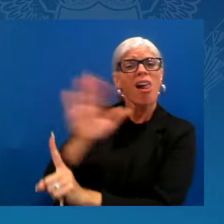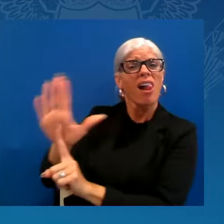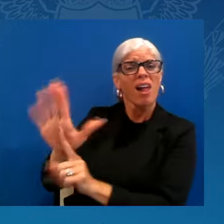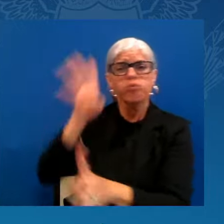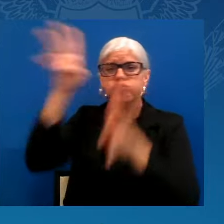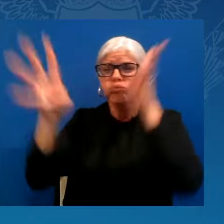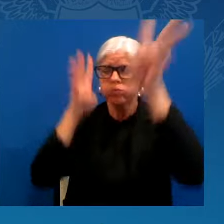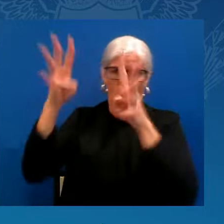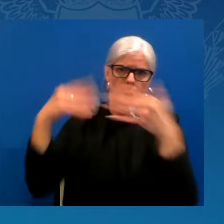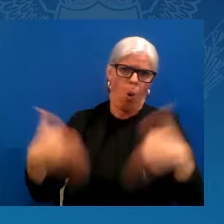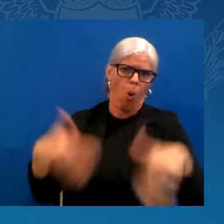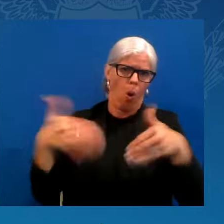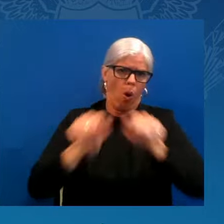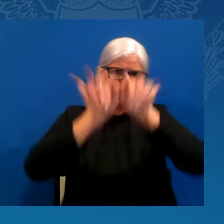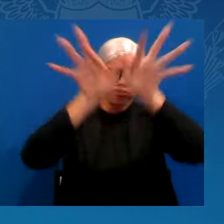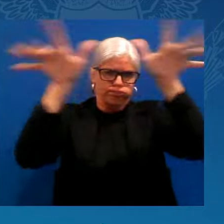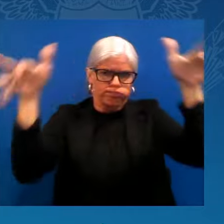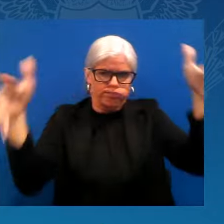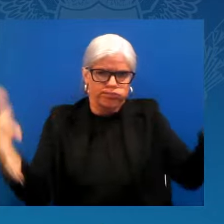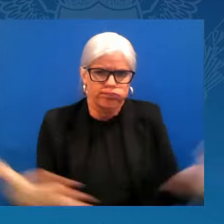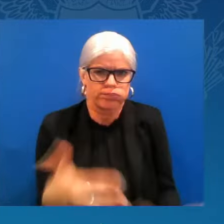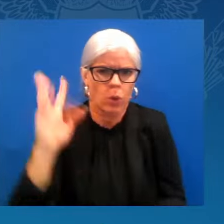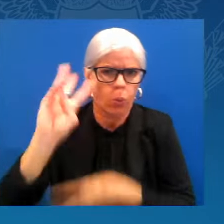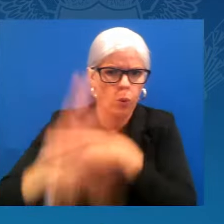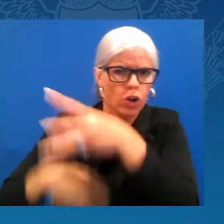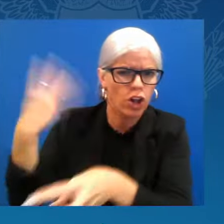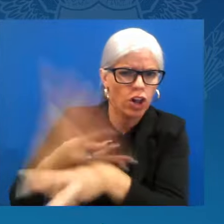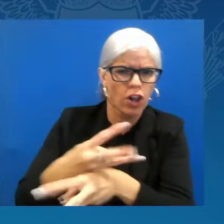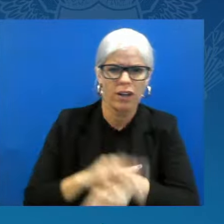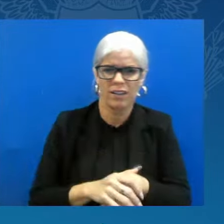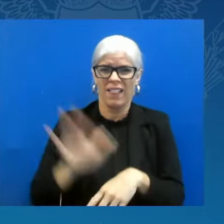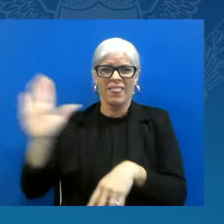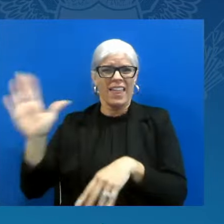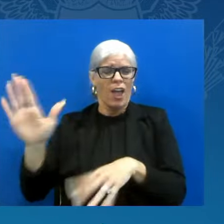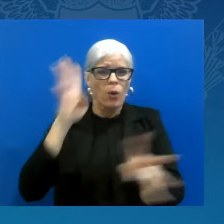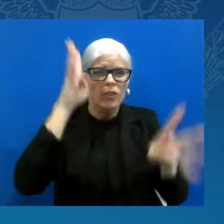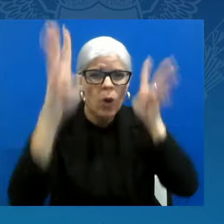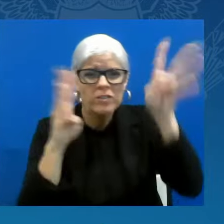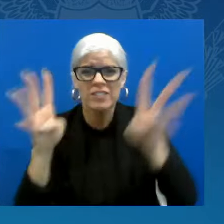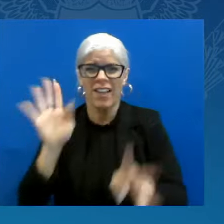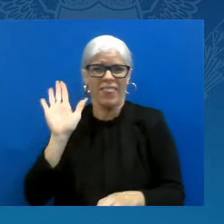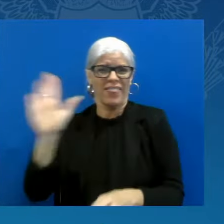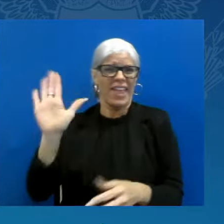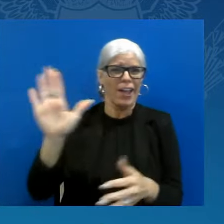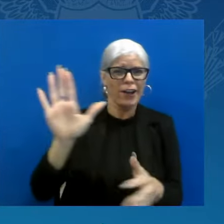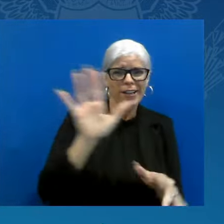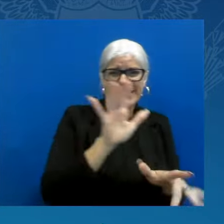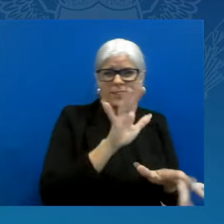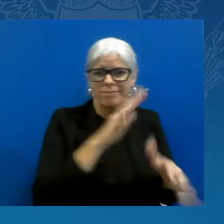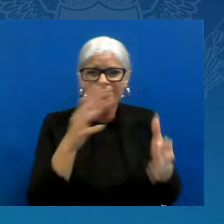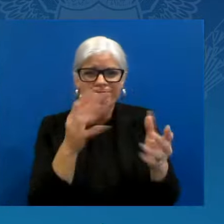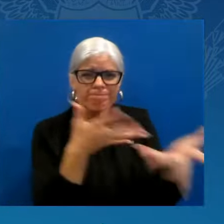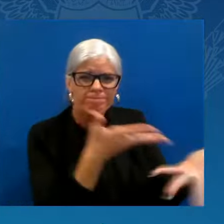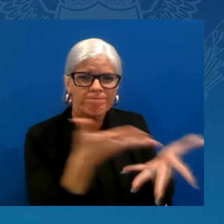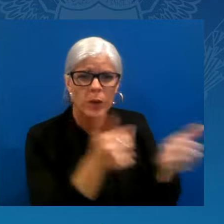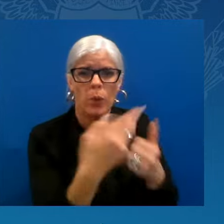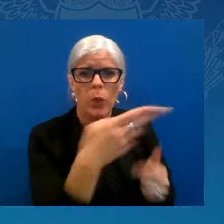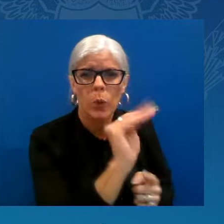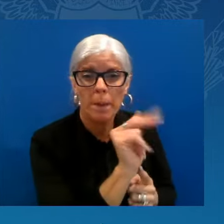As a daughter of California with a lifelong passion for water policy, I have long admired Israel